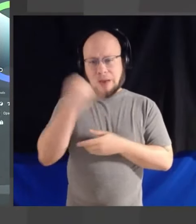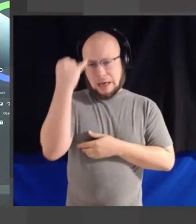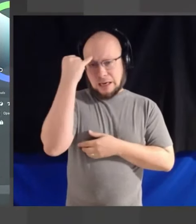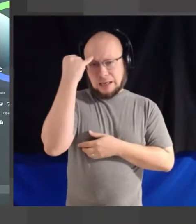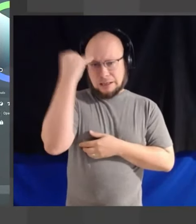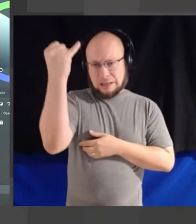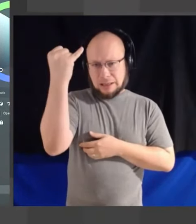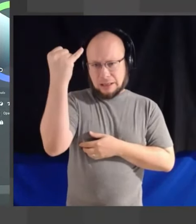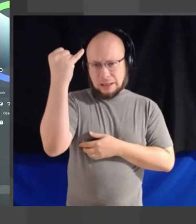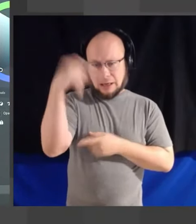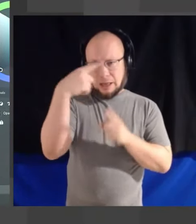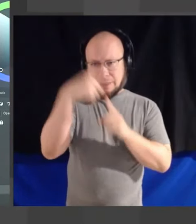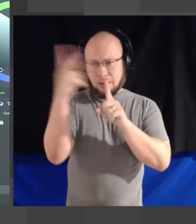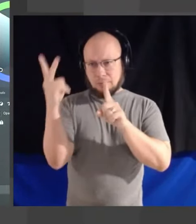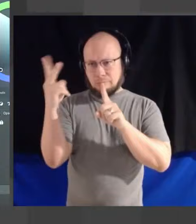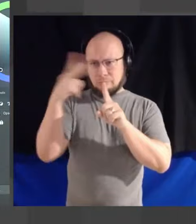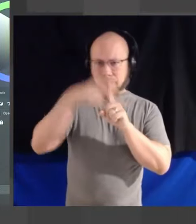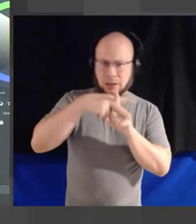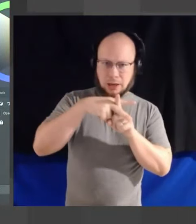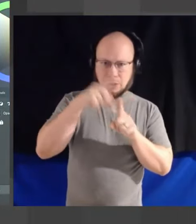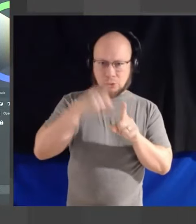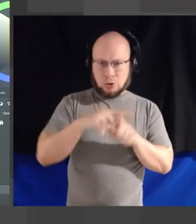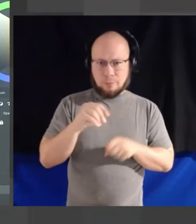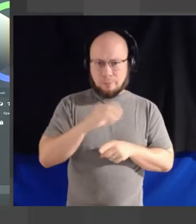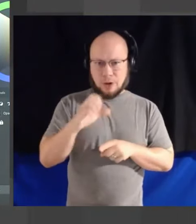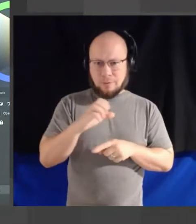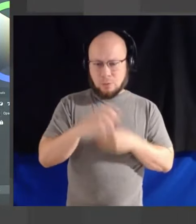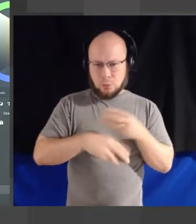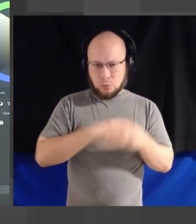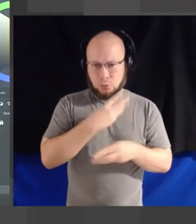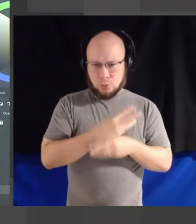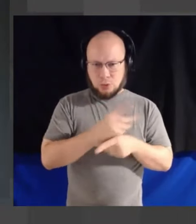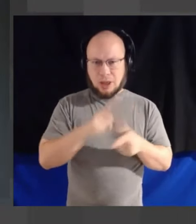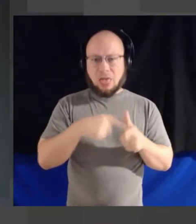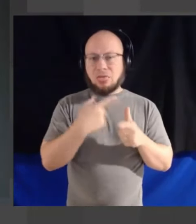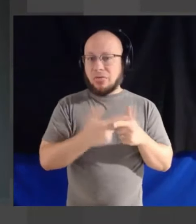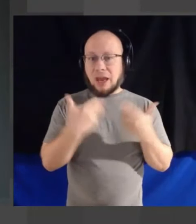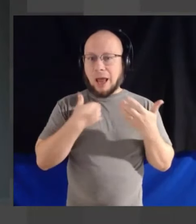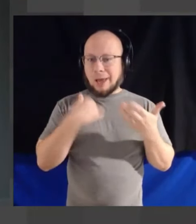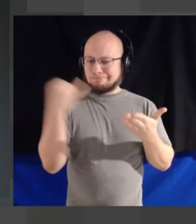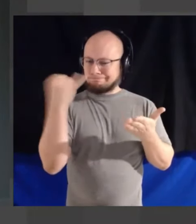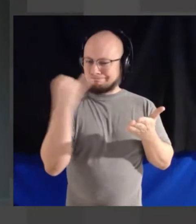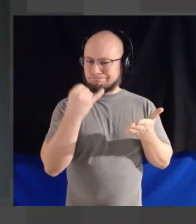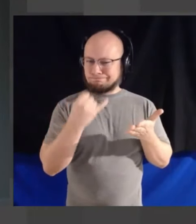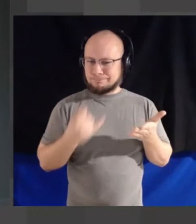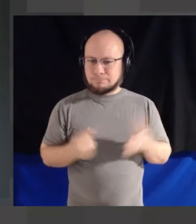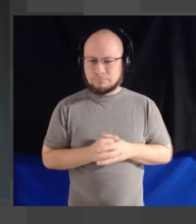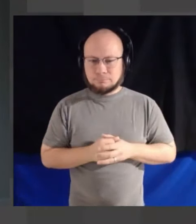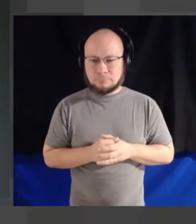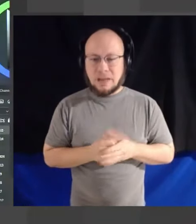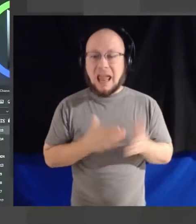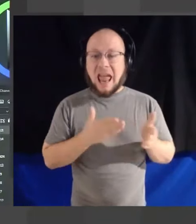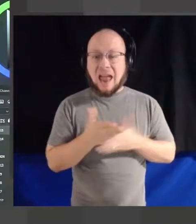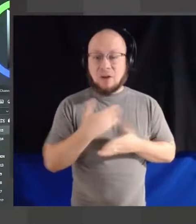SO MY JOB IS BASICALLY TO GET AN ABSTRACT IDEA AND IMAGINE HOW IT WOULD FIT INTO THE MINECRAFT UNIVERSE AND THEN